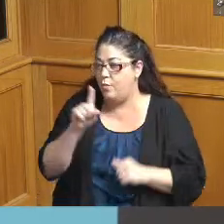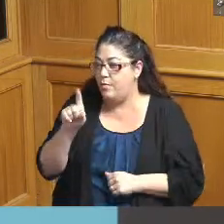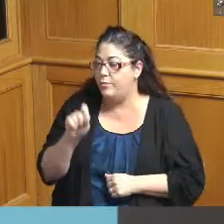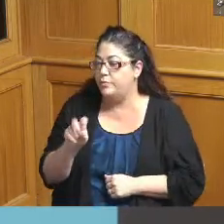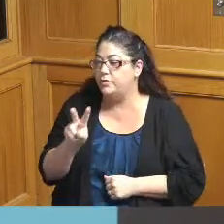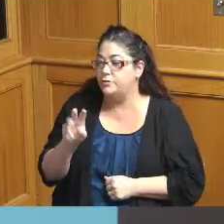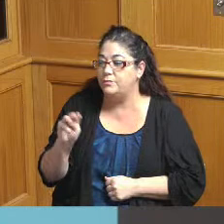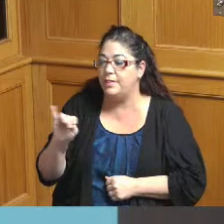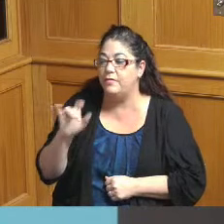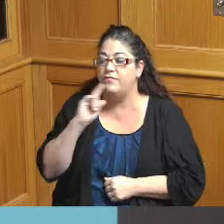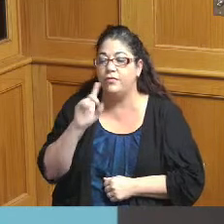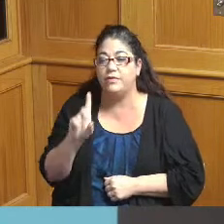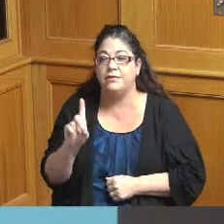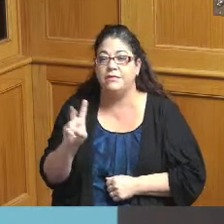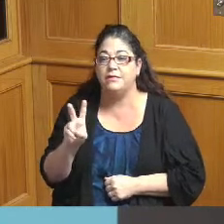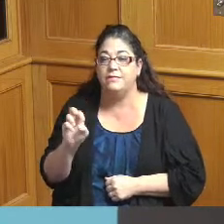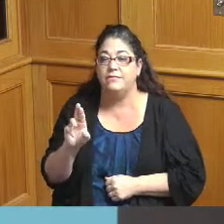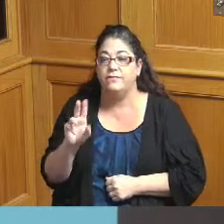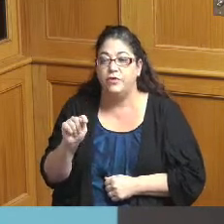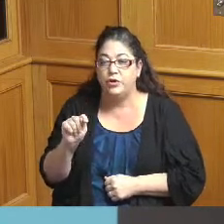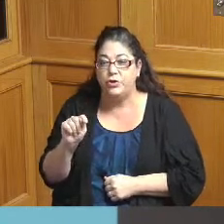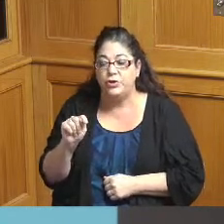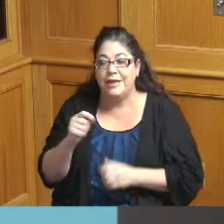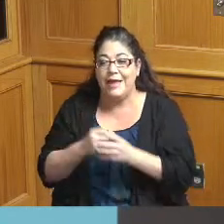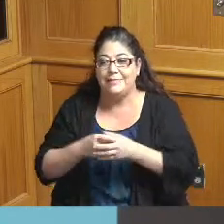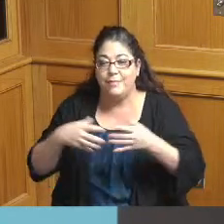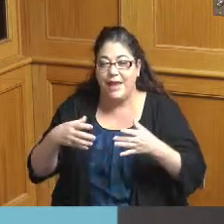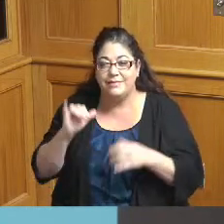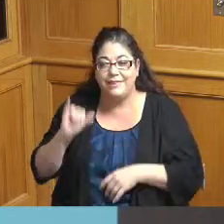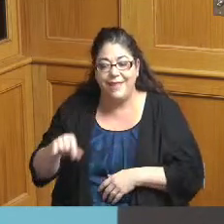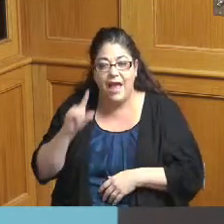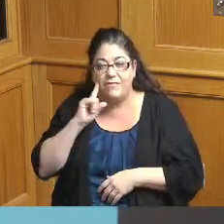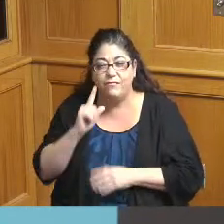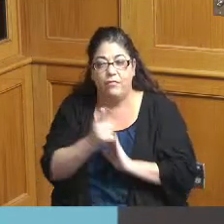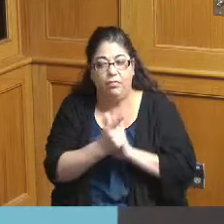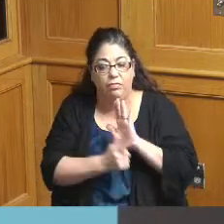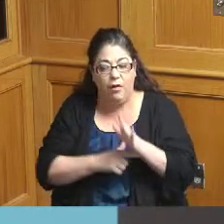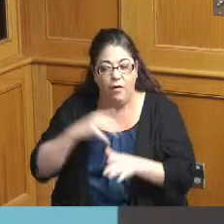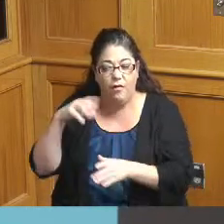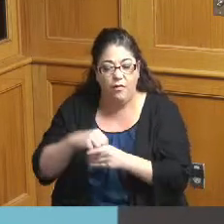this is our domestic violence work that we do in communities with law enforcement and then